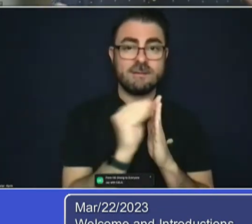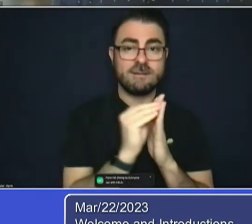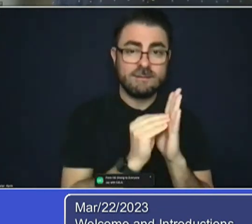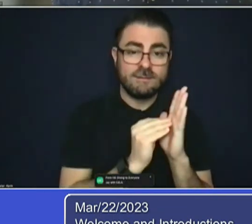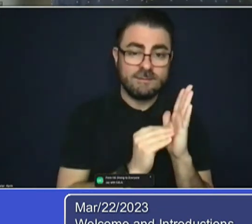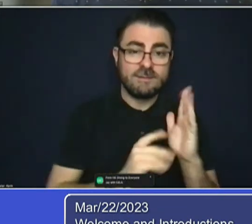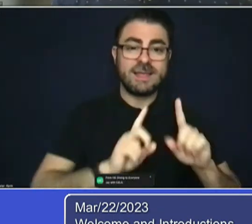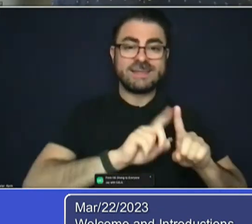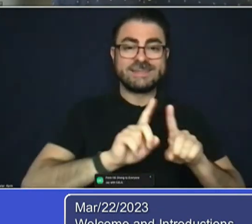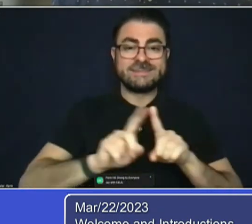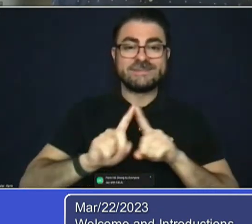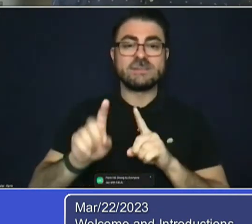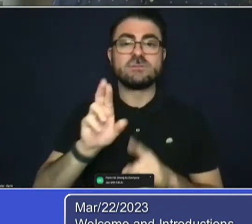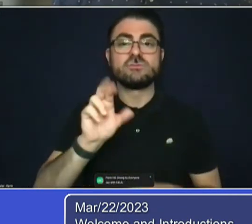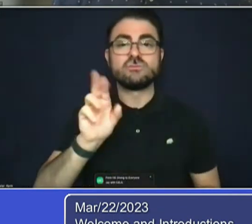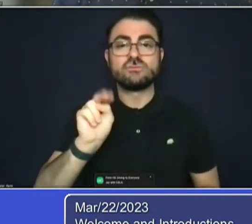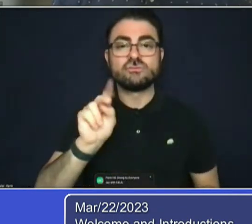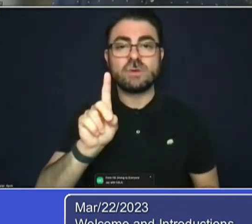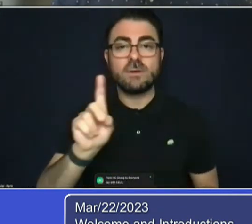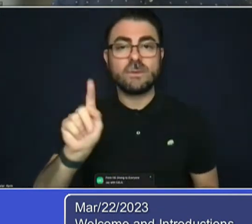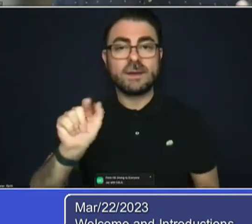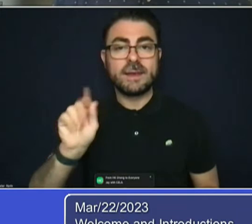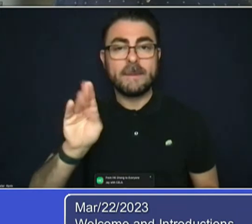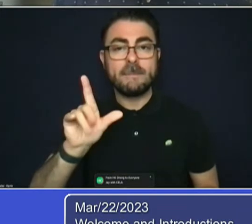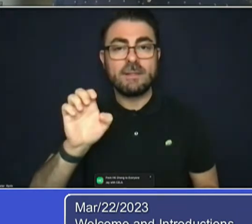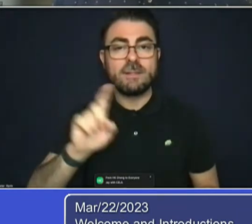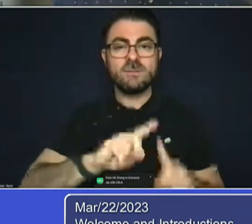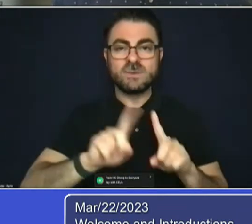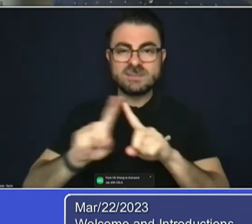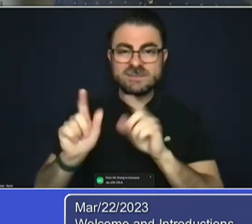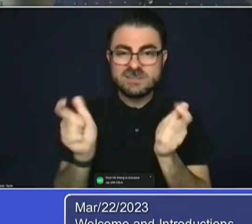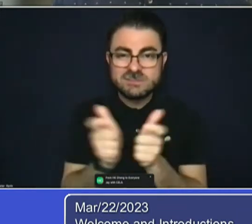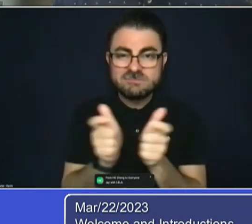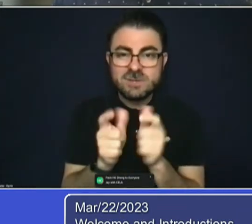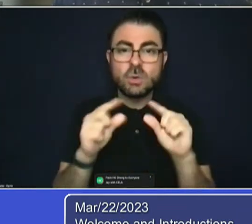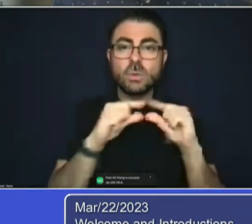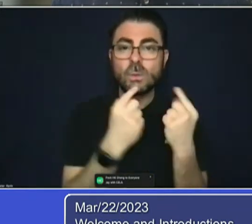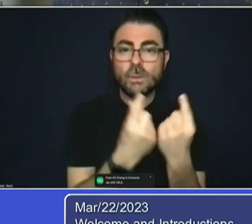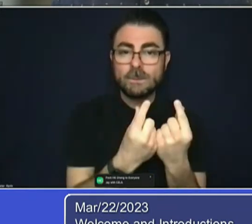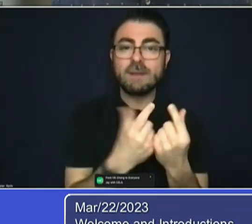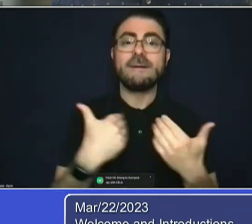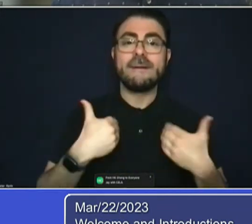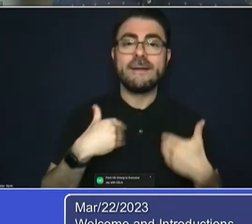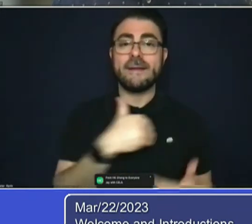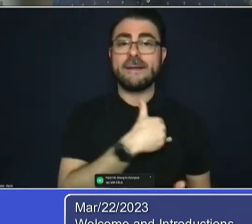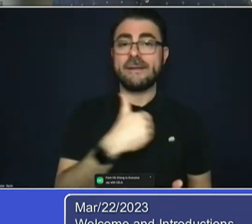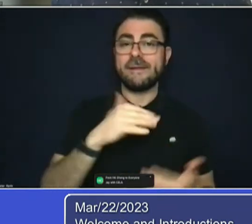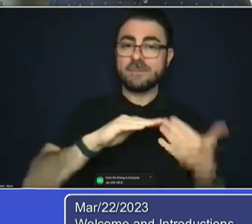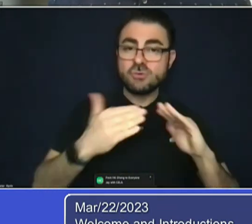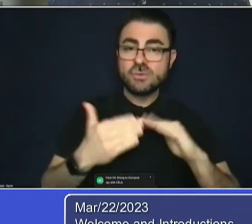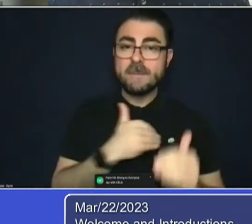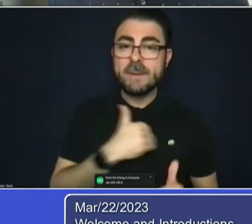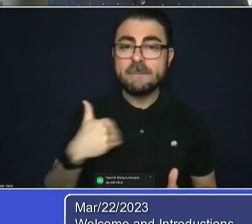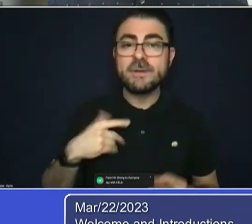WE TOOK THAT INFORMATION ALONG WITH TOPICAL ROUNDTABLES THAT WE BROUGHT TOGETHER OF SMALLER